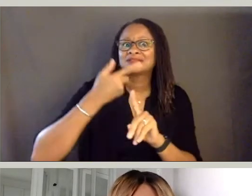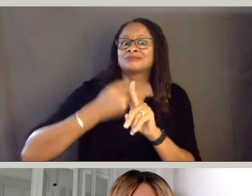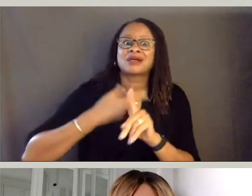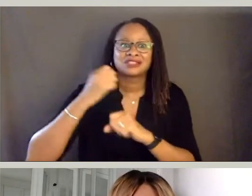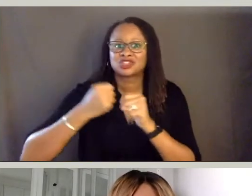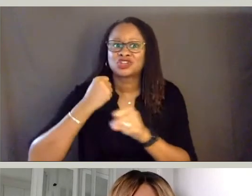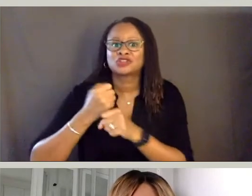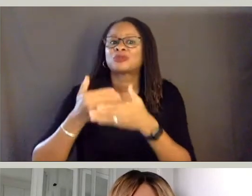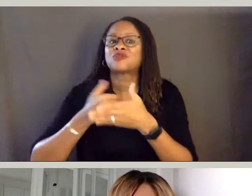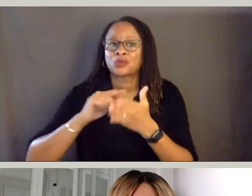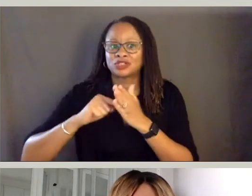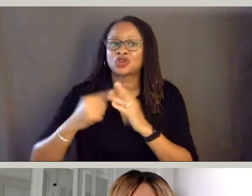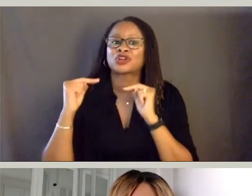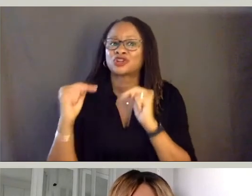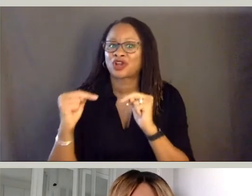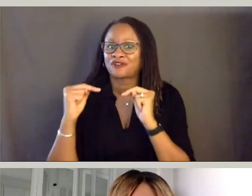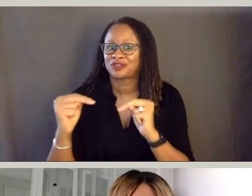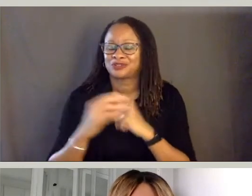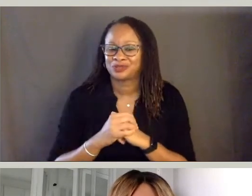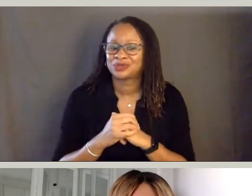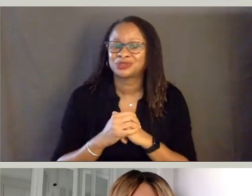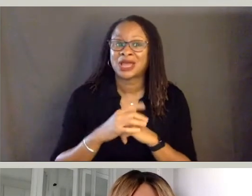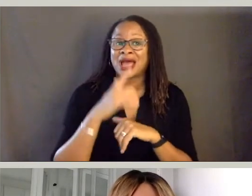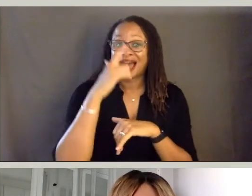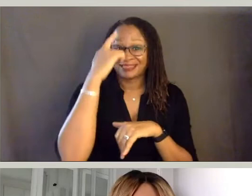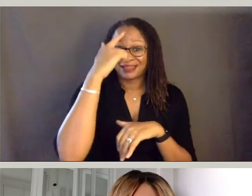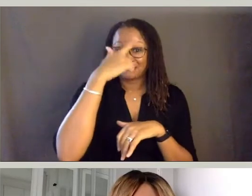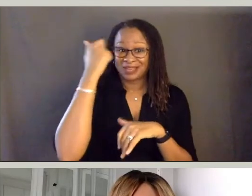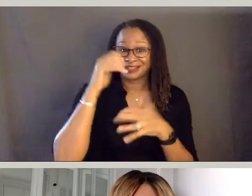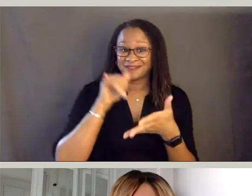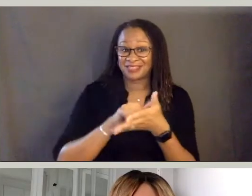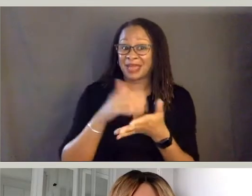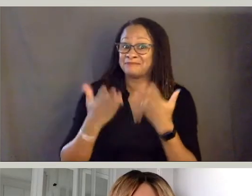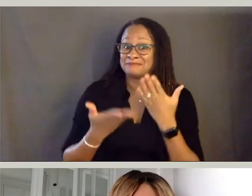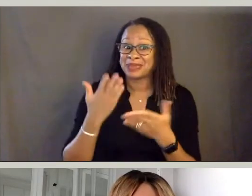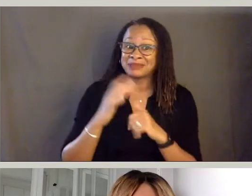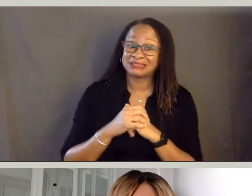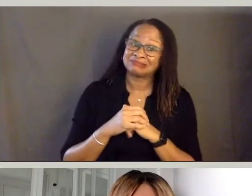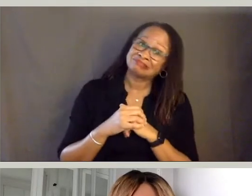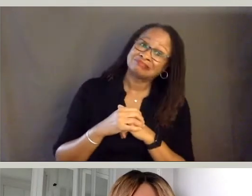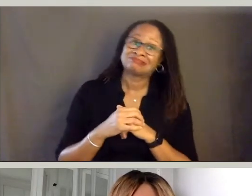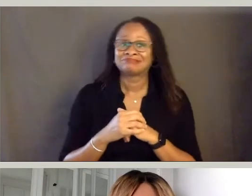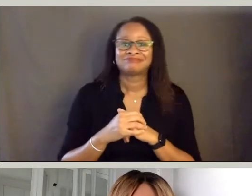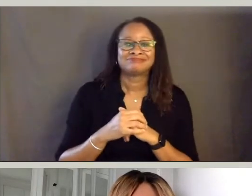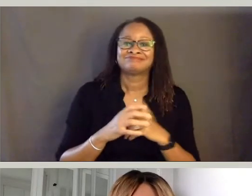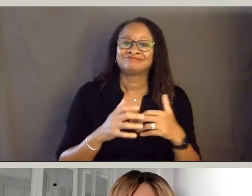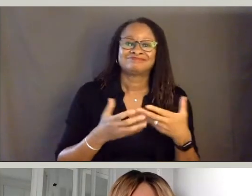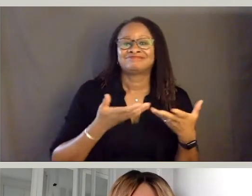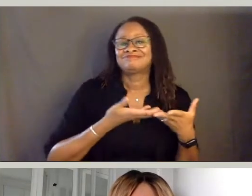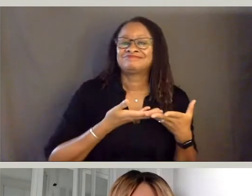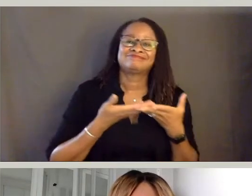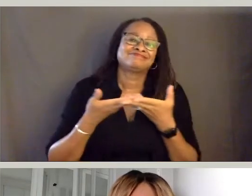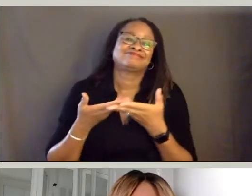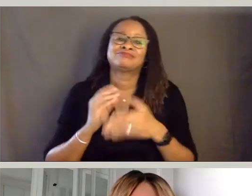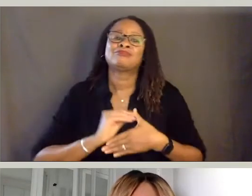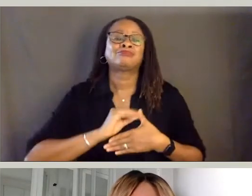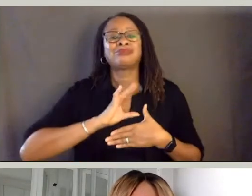And I think because of that, that might've, I don't know, endeared people in a way, in a different way,